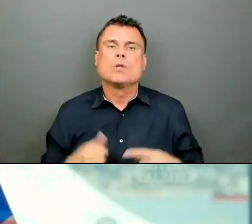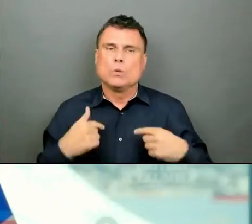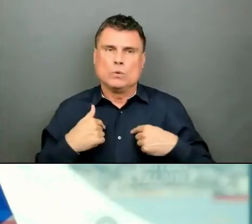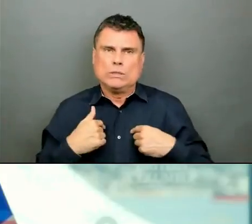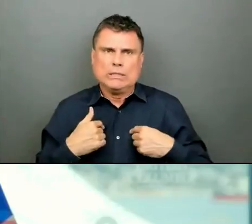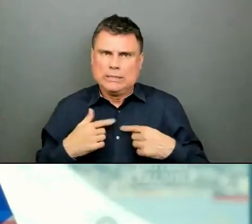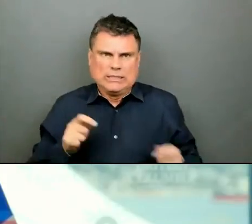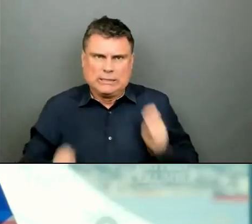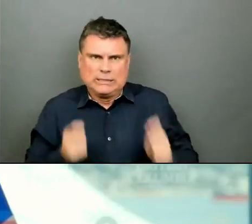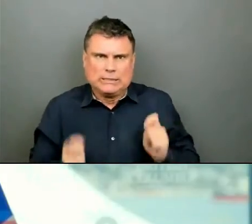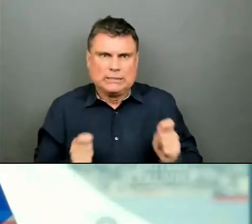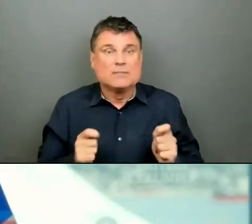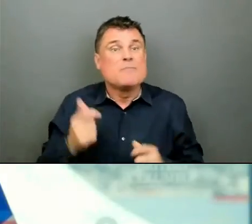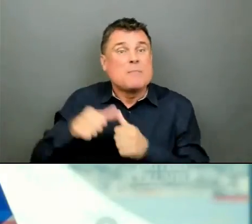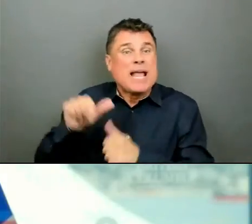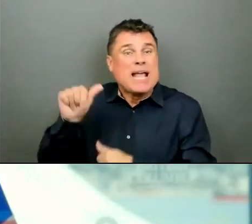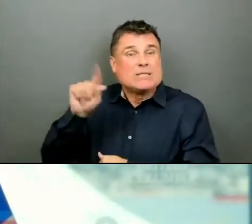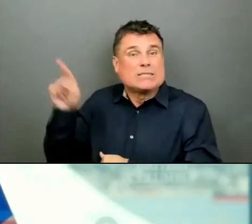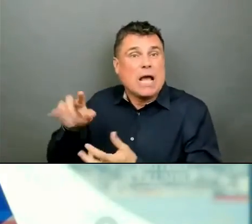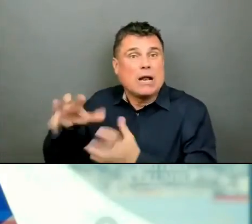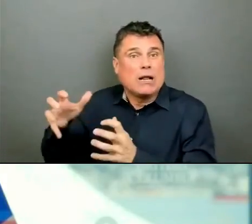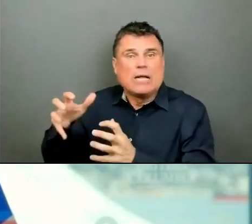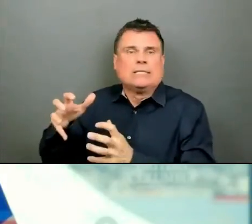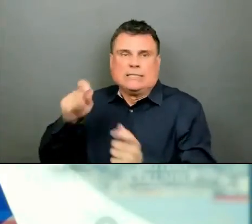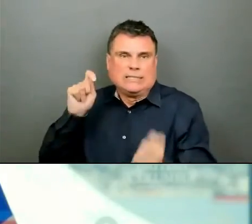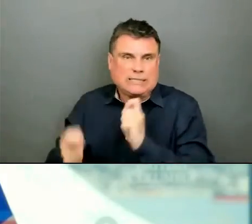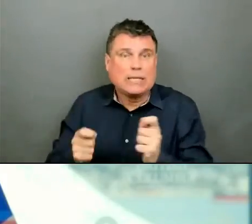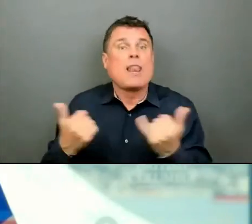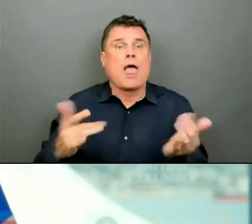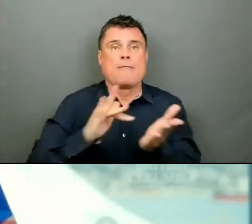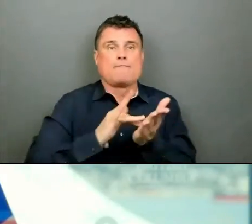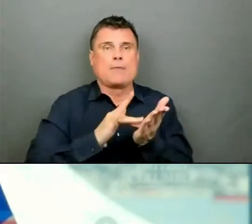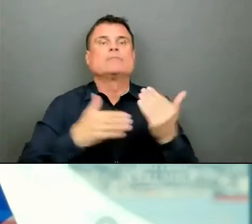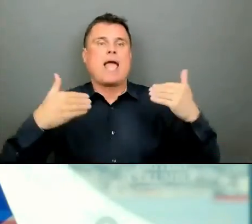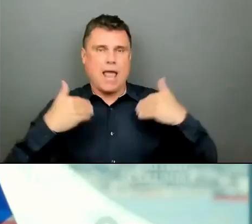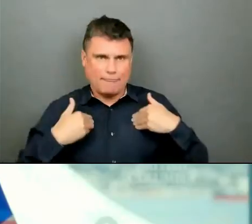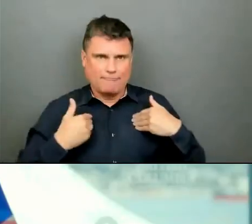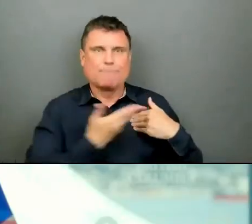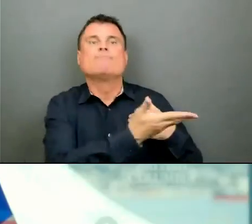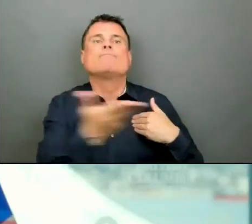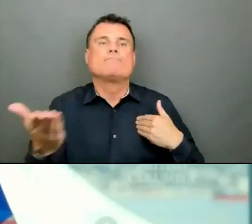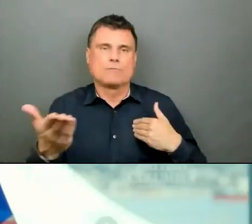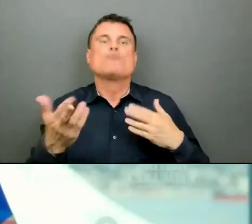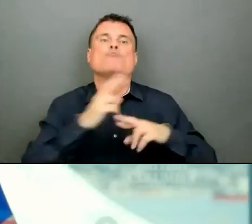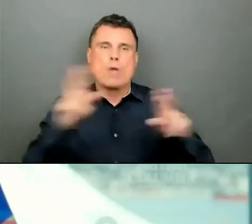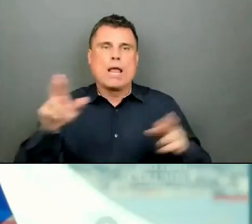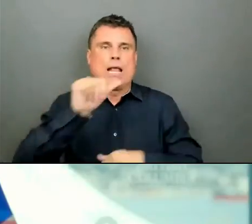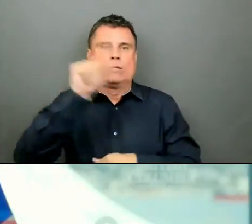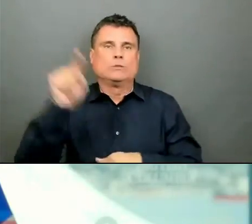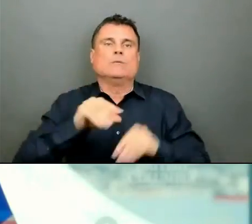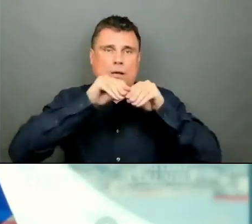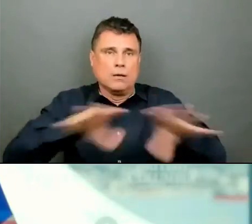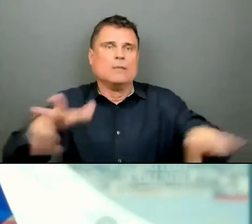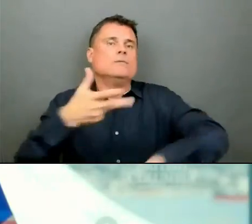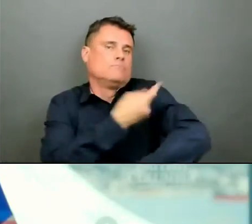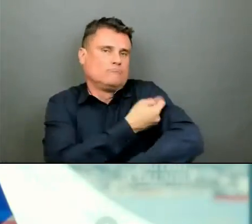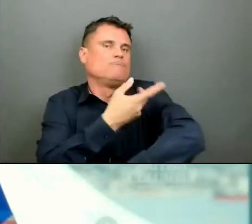and distributed tens of thousands of vaccines to over one hundred pharmacies in the lower mainland. This ensured they did not